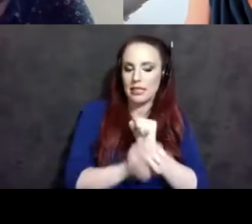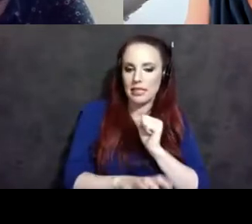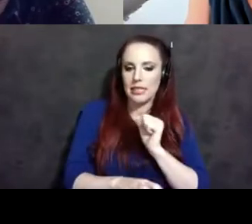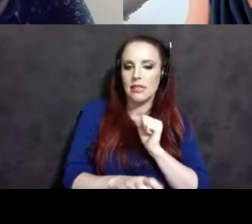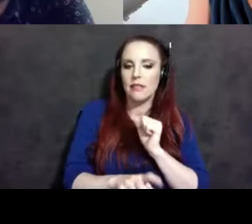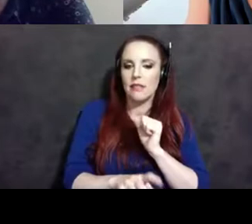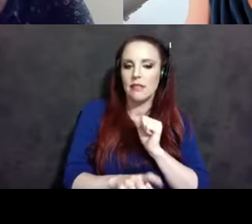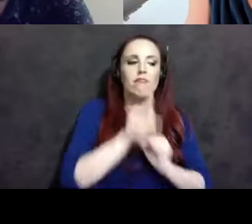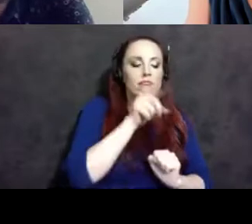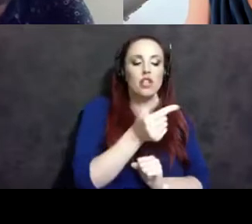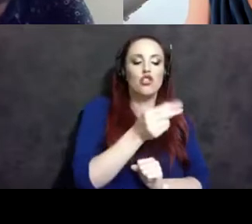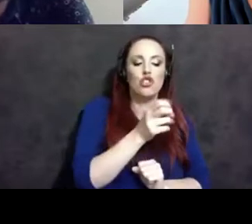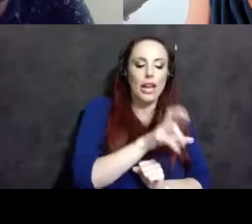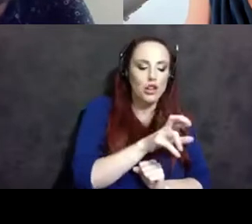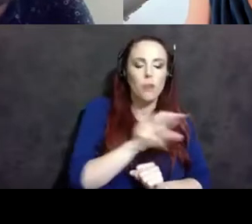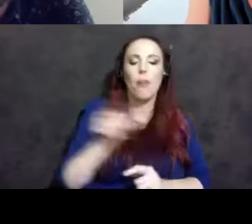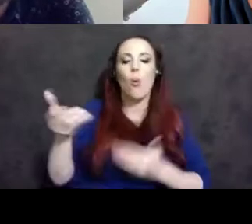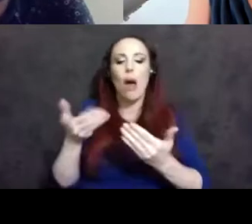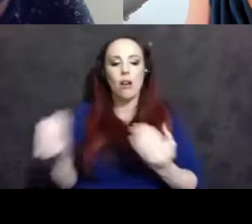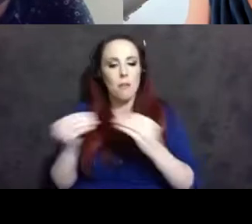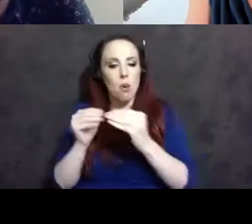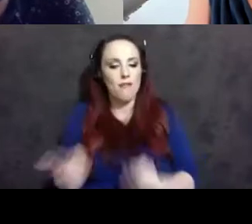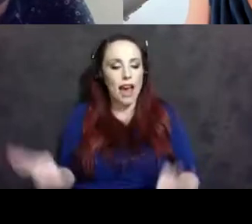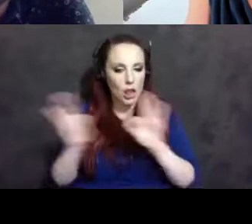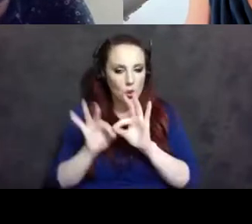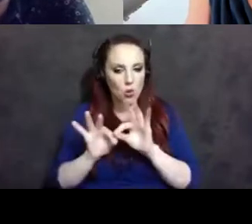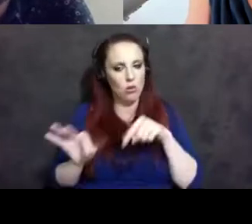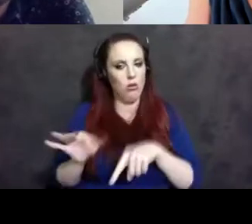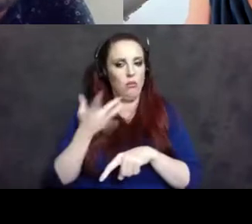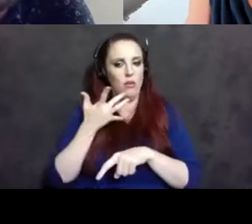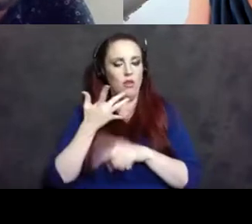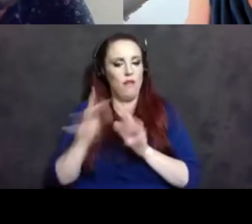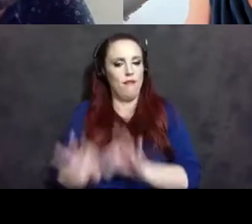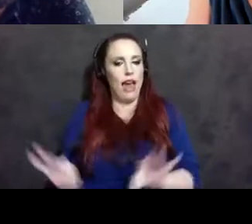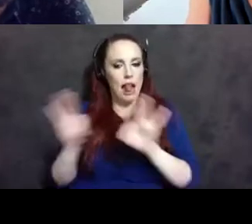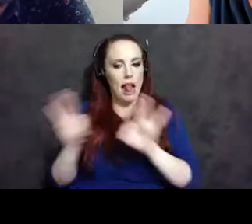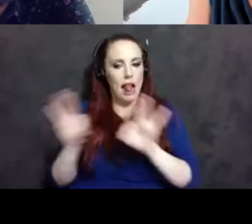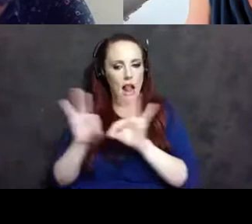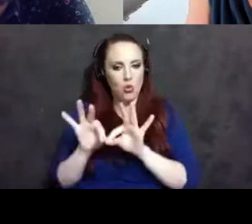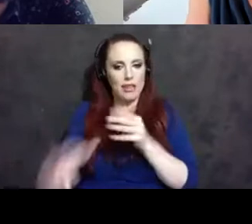welcome more values. Like, you want to have, to bring values to the company. Yep.